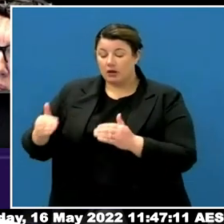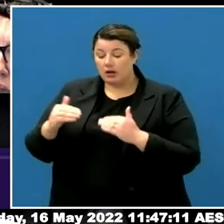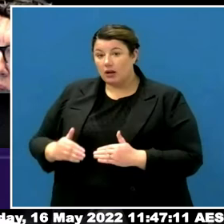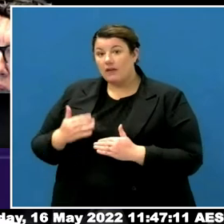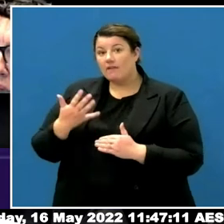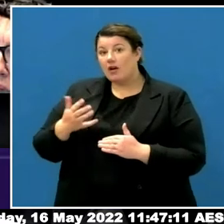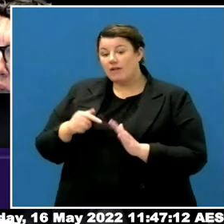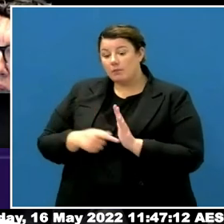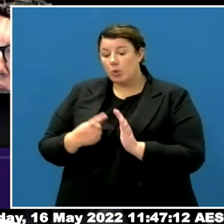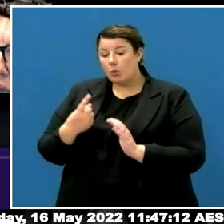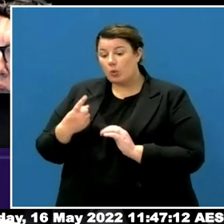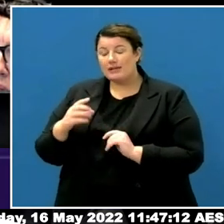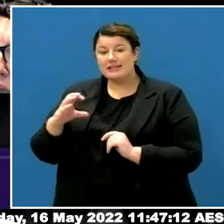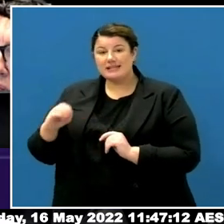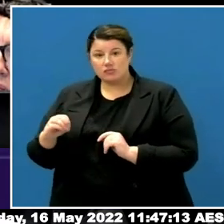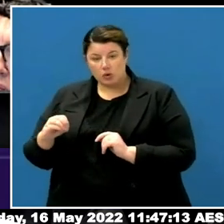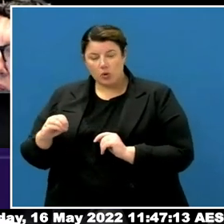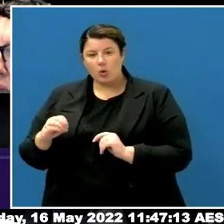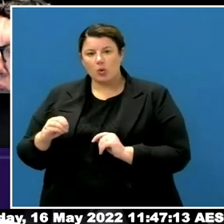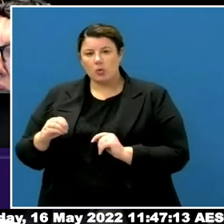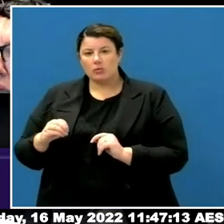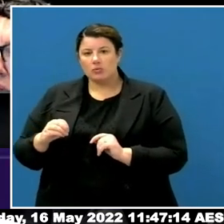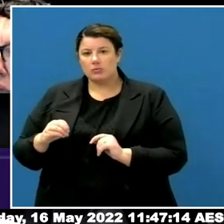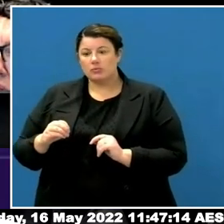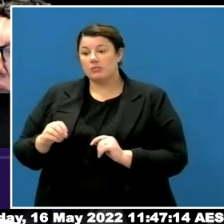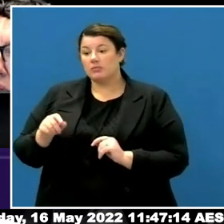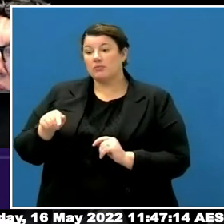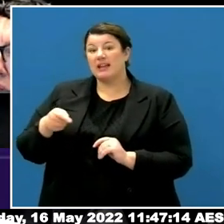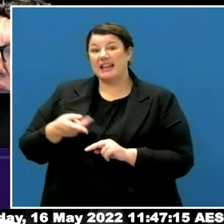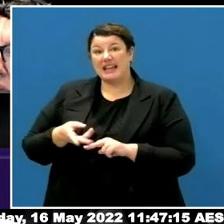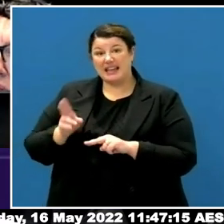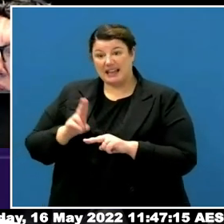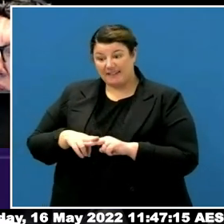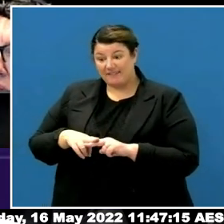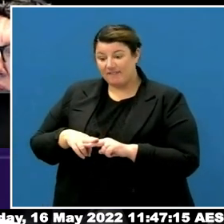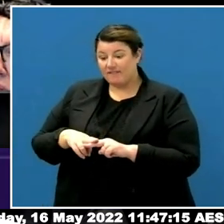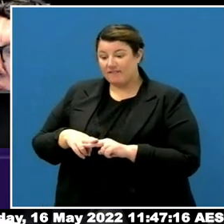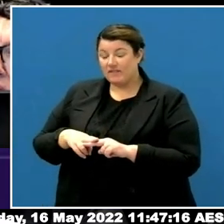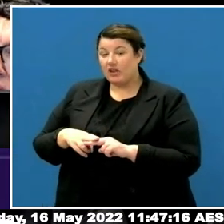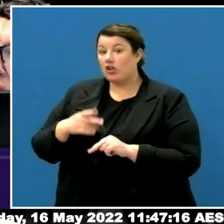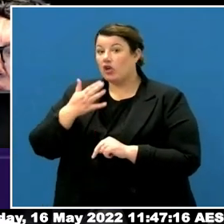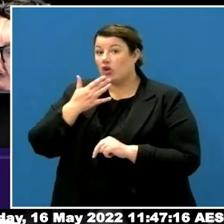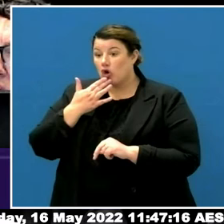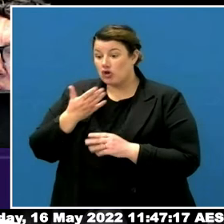"The participant agrees to be personally liable to Afford for the cost of the services